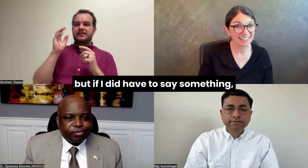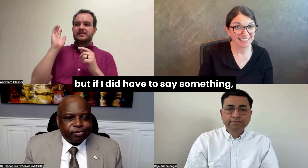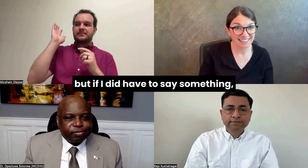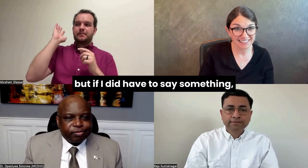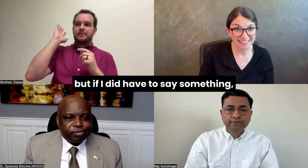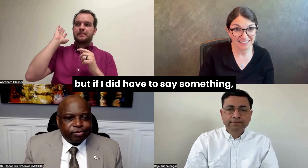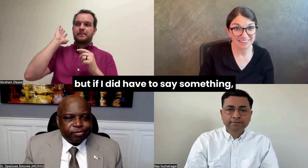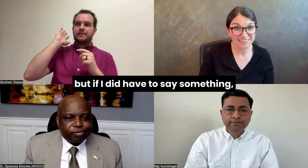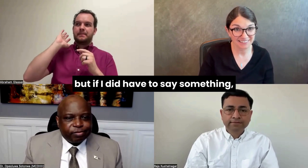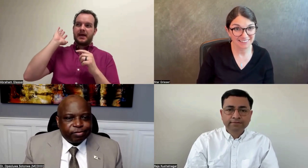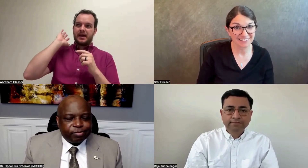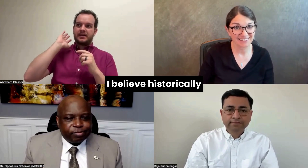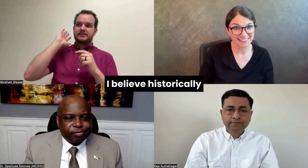I believe historically